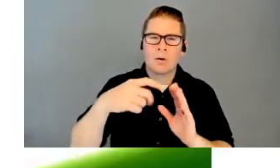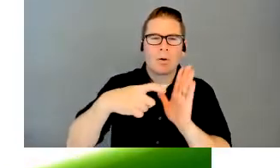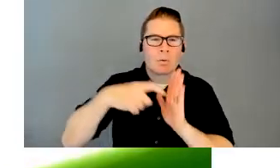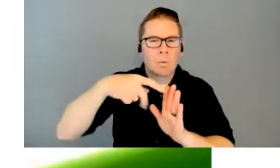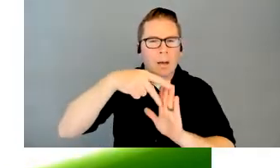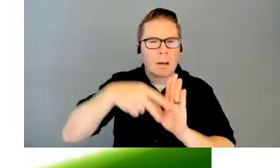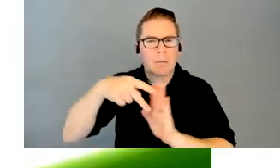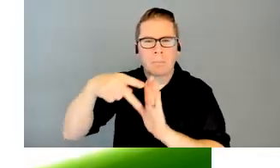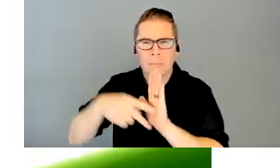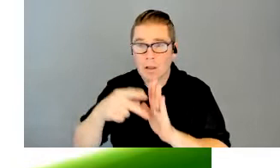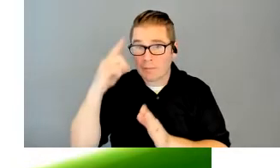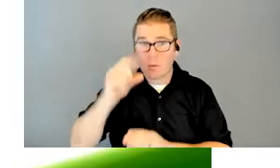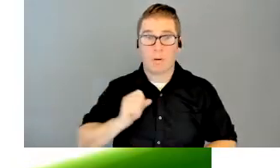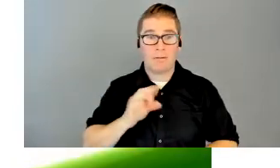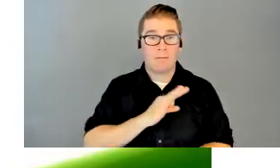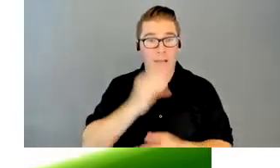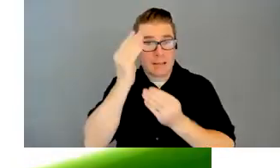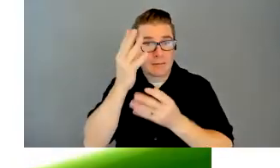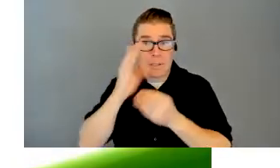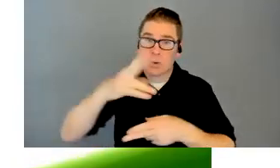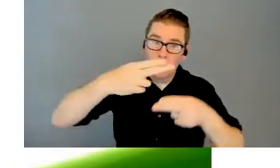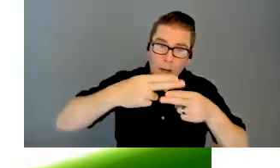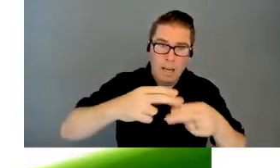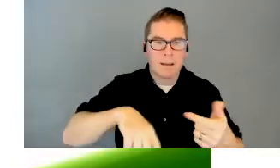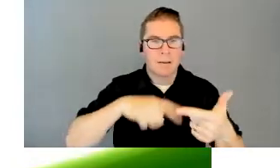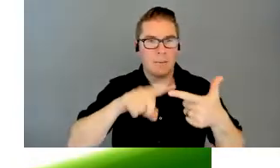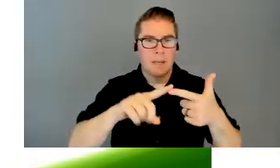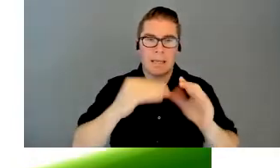information, your name needs to be there, your email and phone number, your office